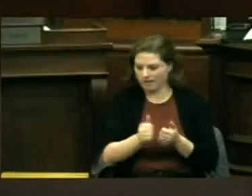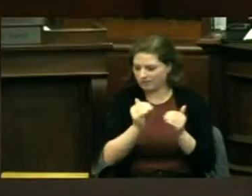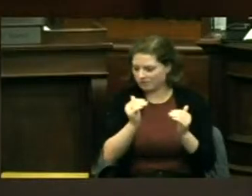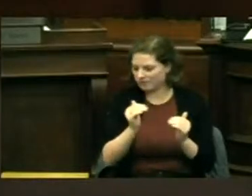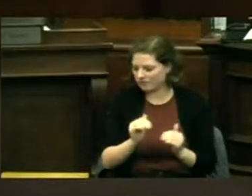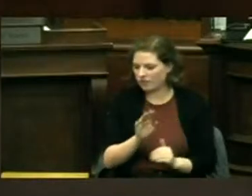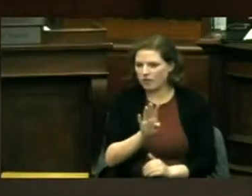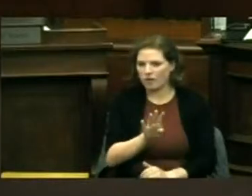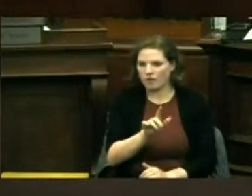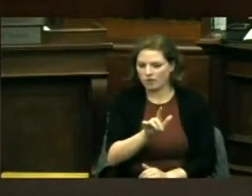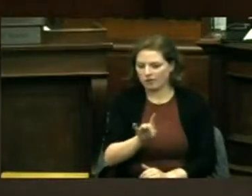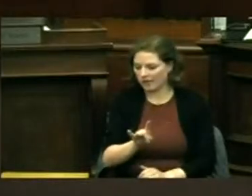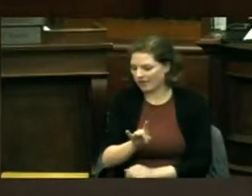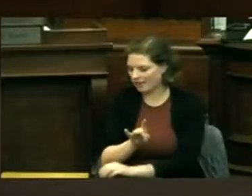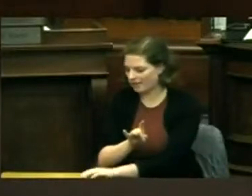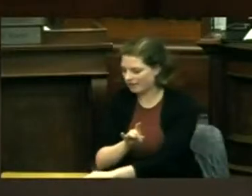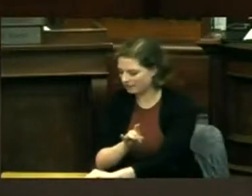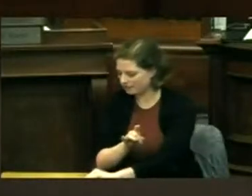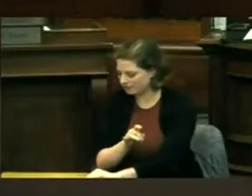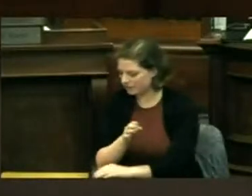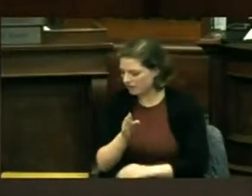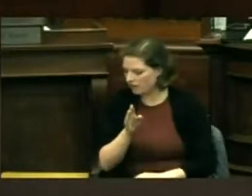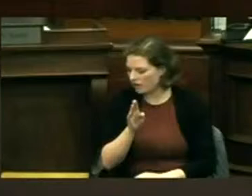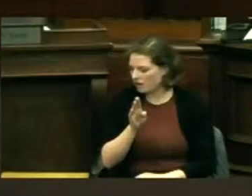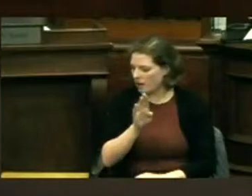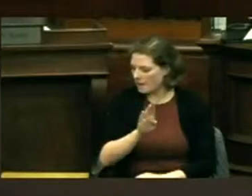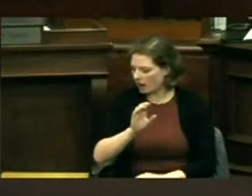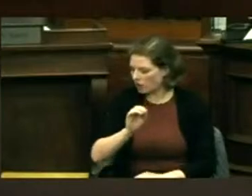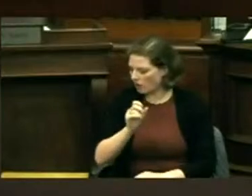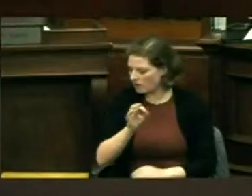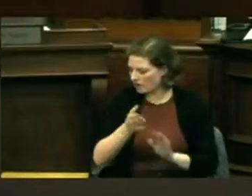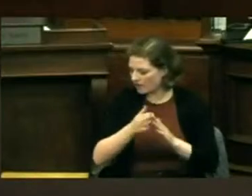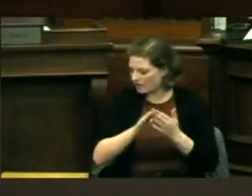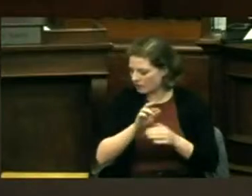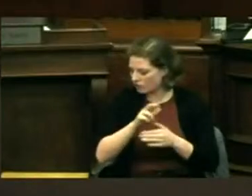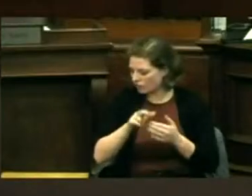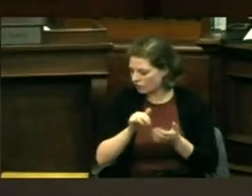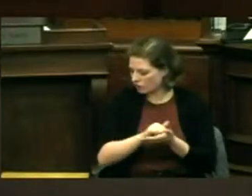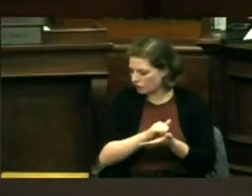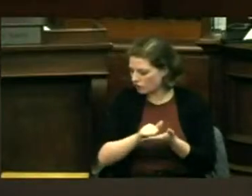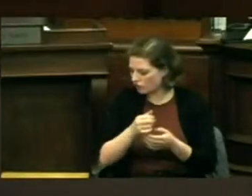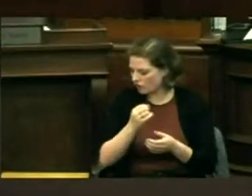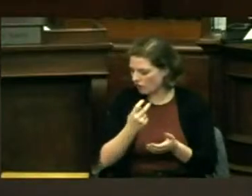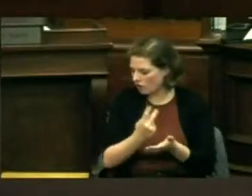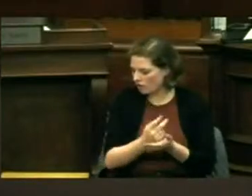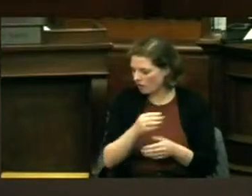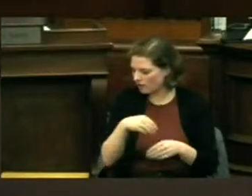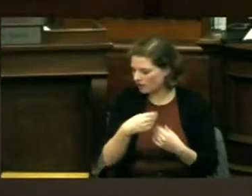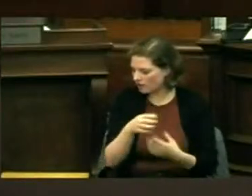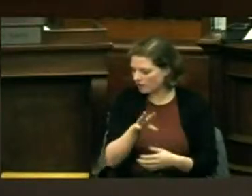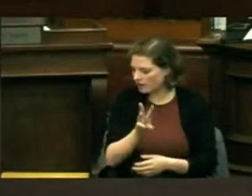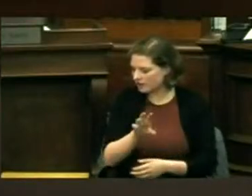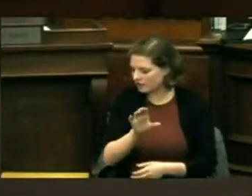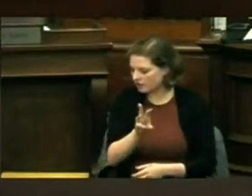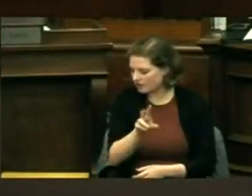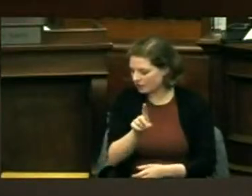Move it. Second. All in favor? Aye. The motion carries. Introductory number 428. A bond